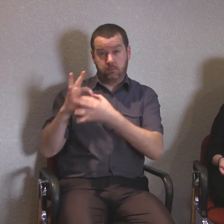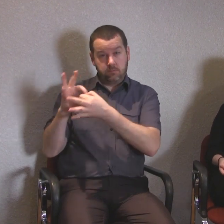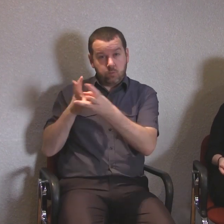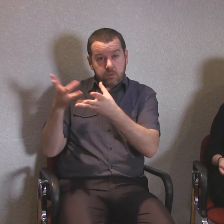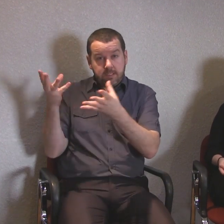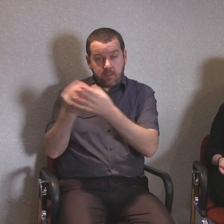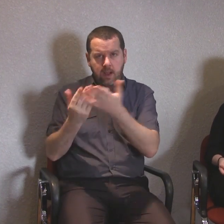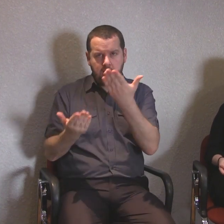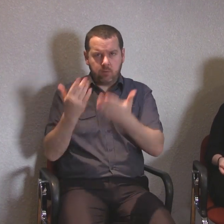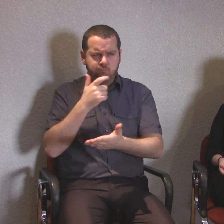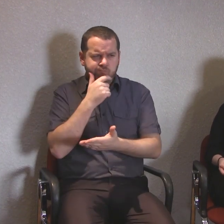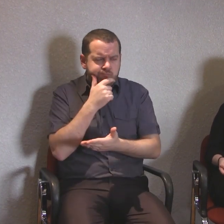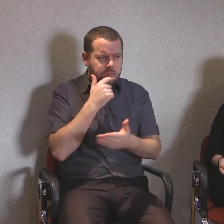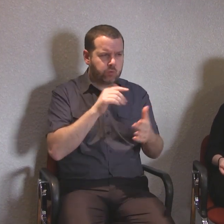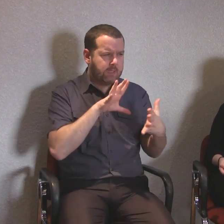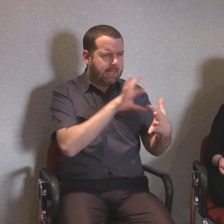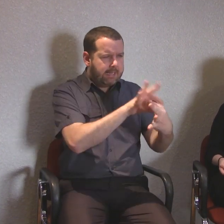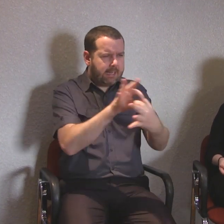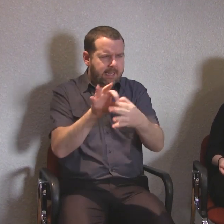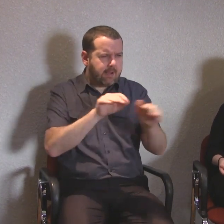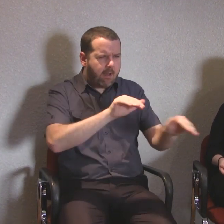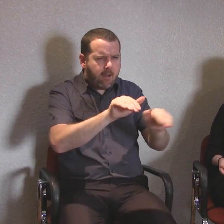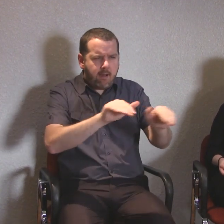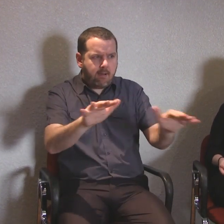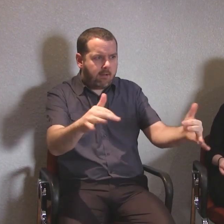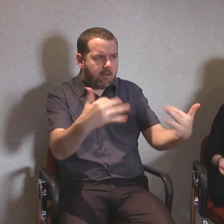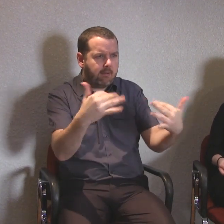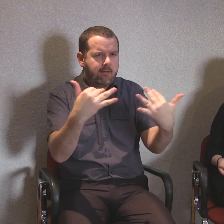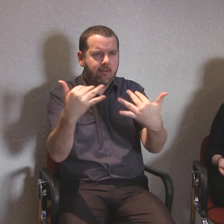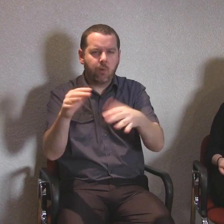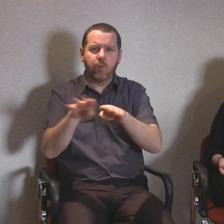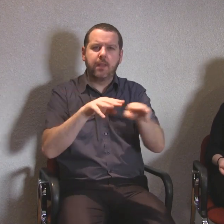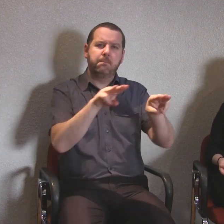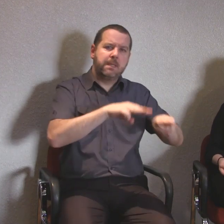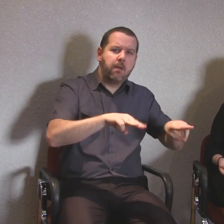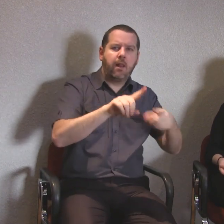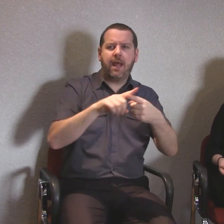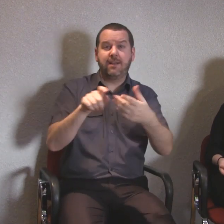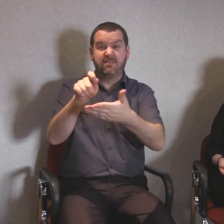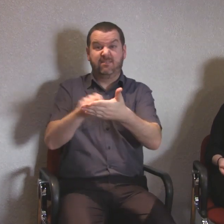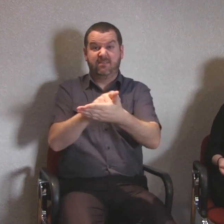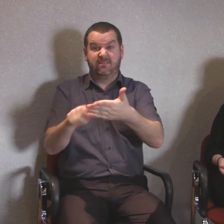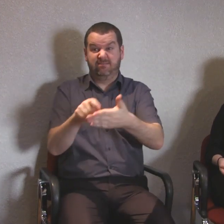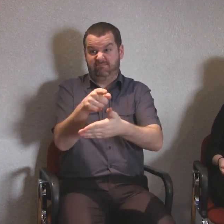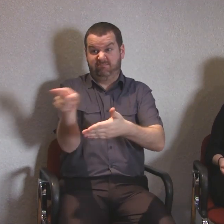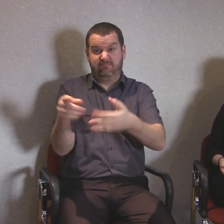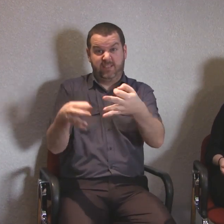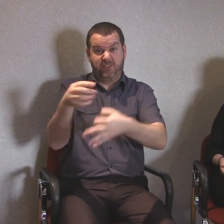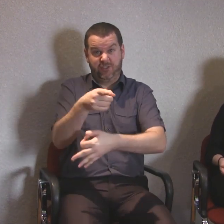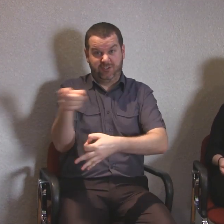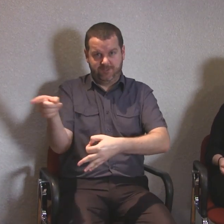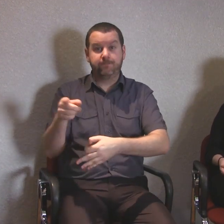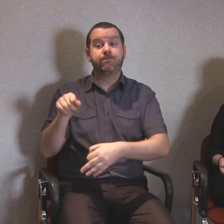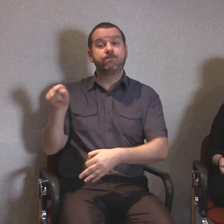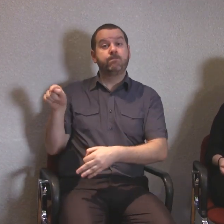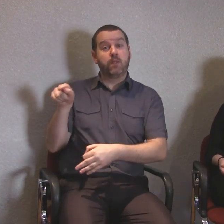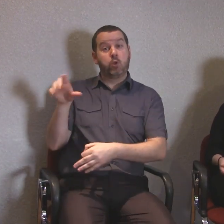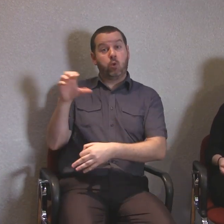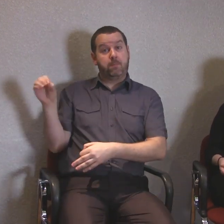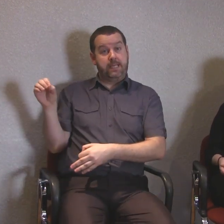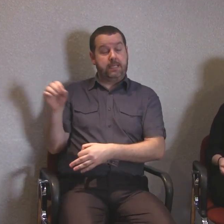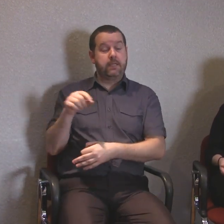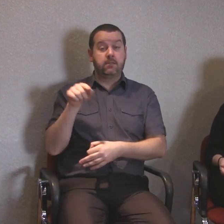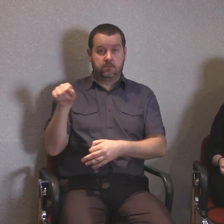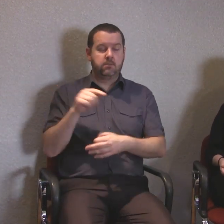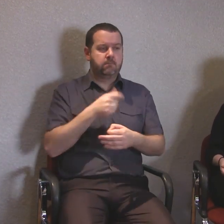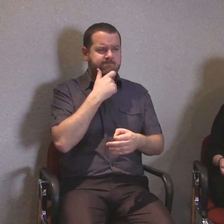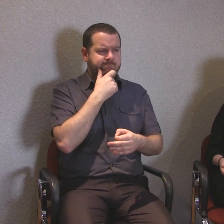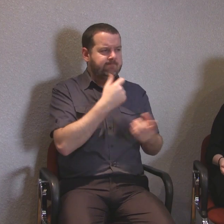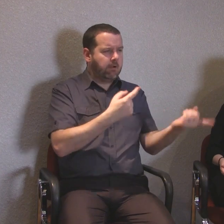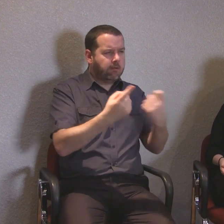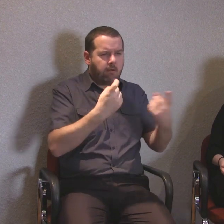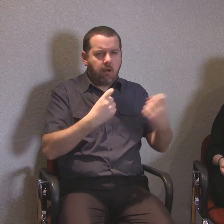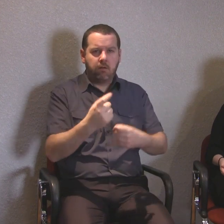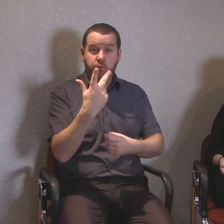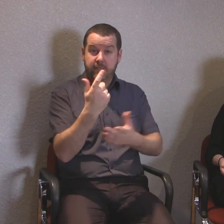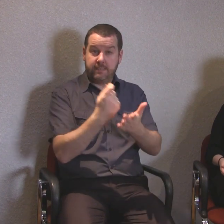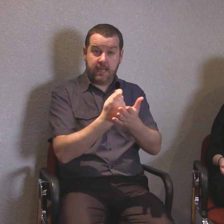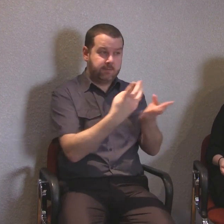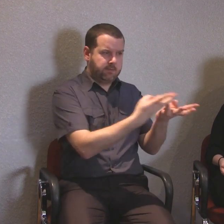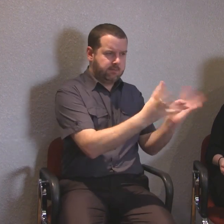They held three focus groups asking people with little or no disability